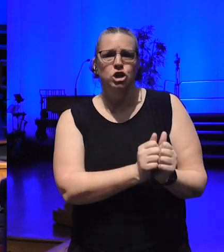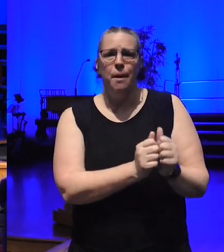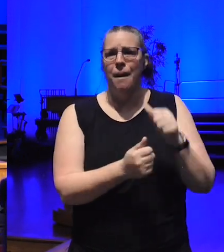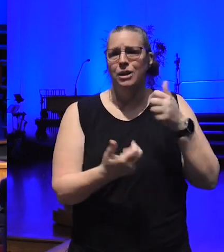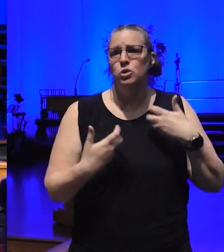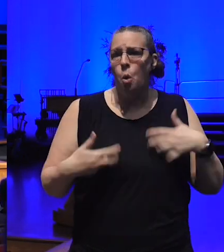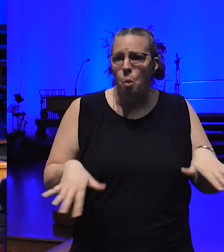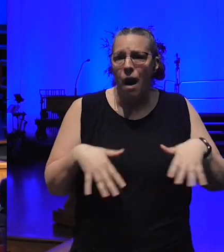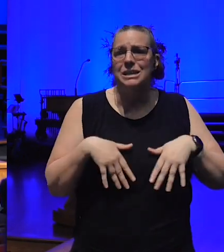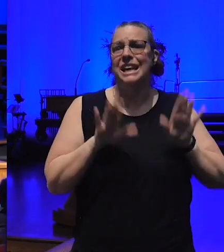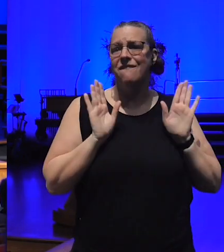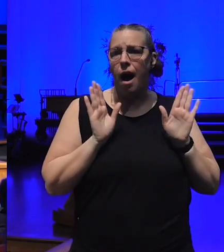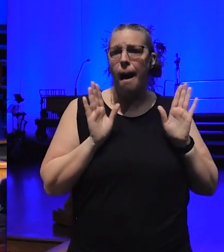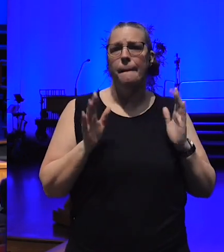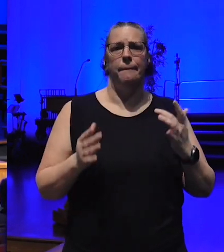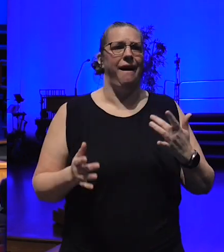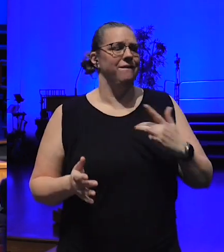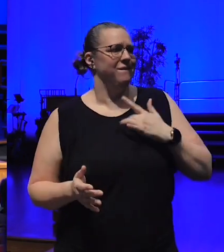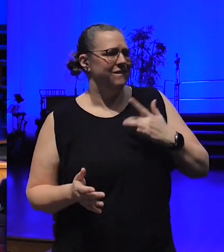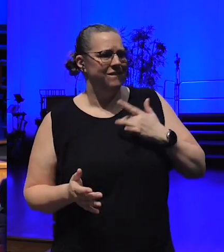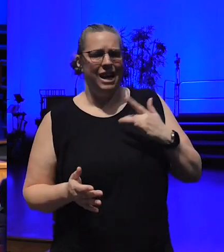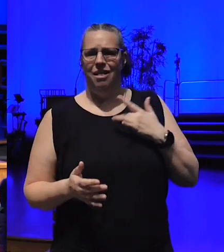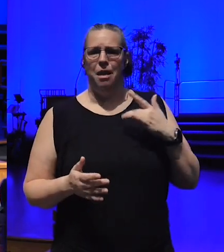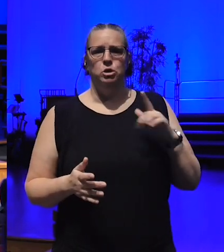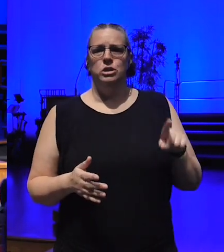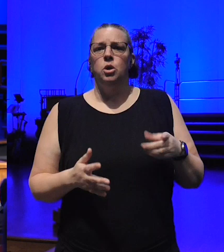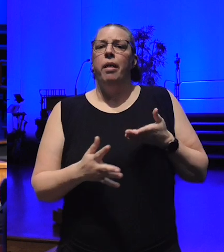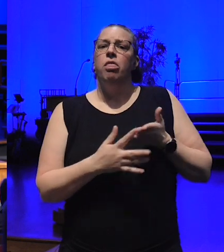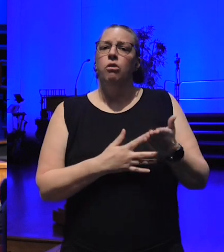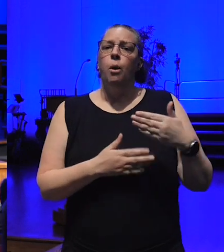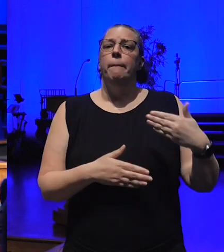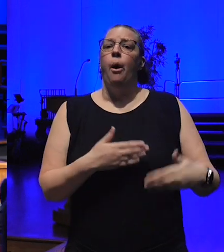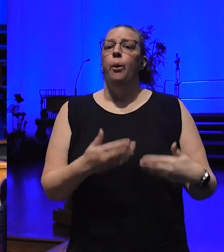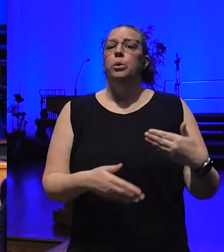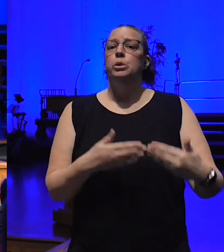feel like I'm just a statistic going through the motions of another relationship that didn't work